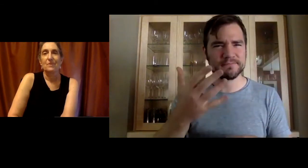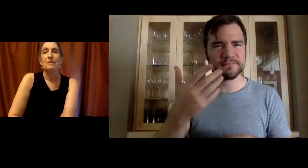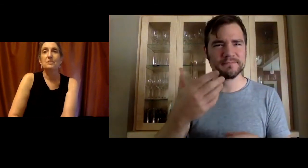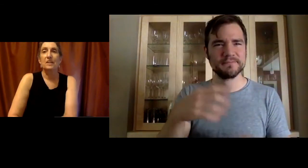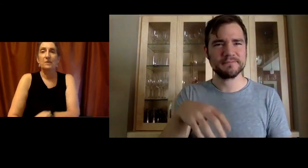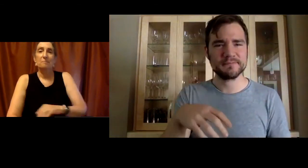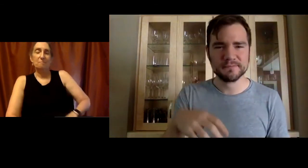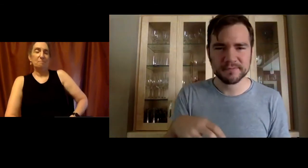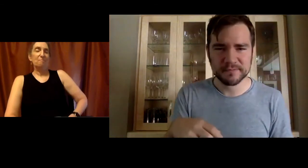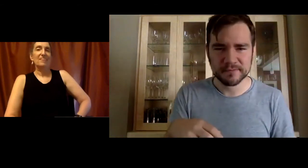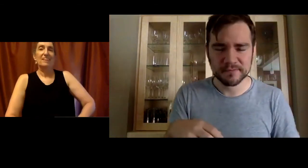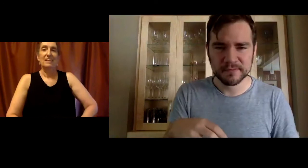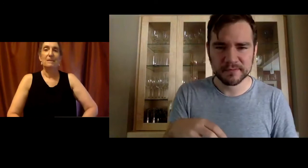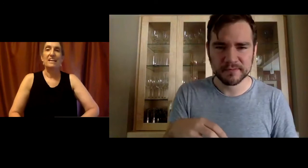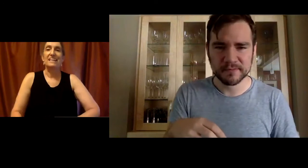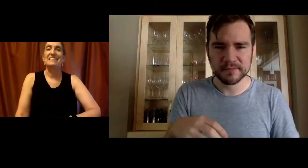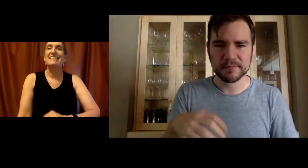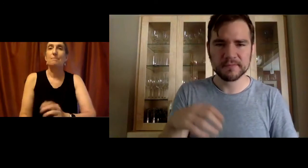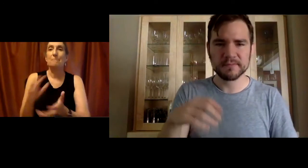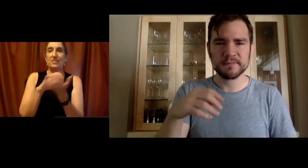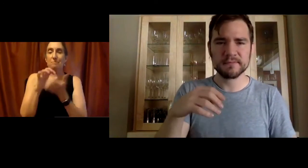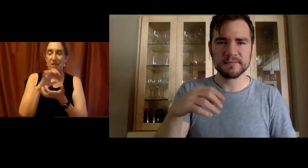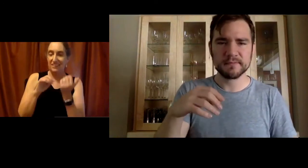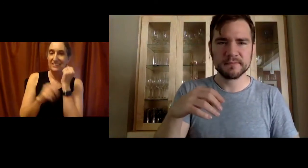Mixed Blood, Mixed Blood.